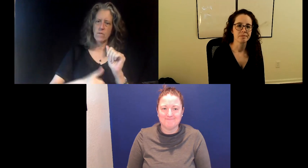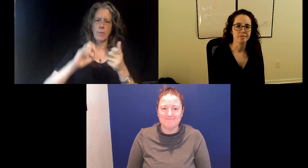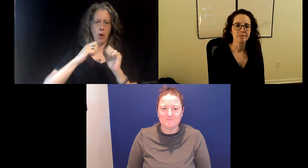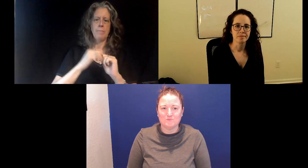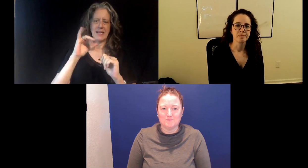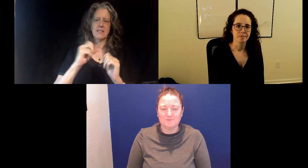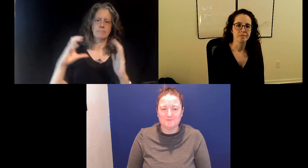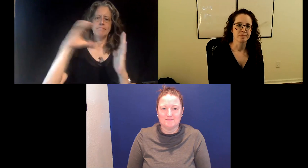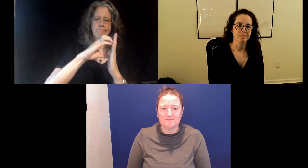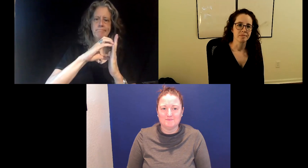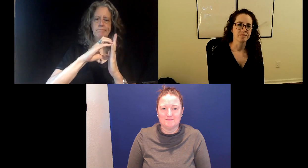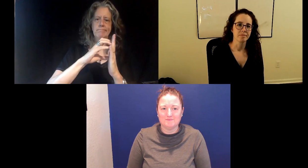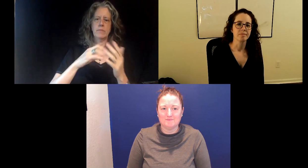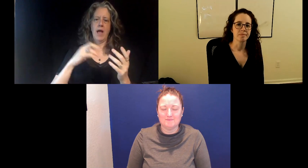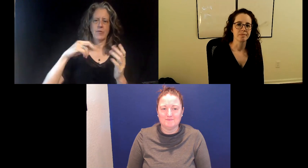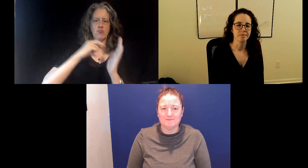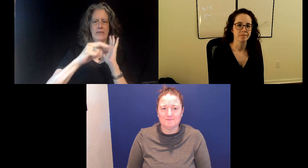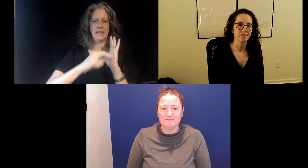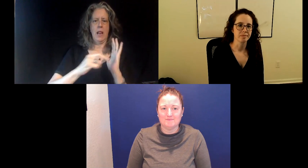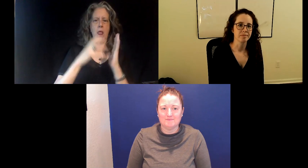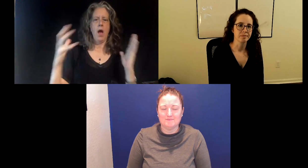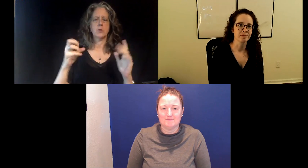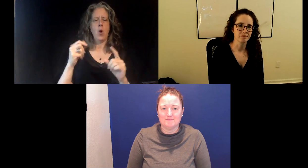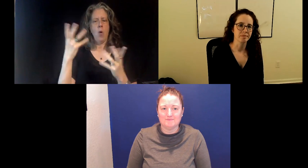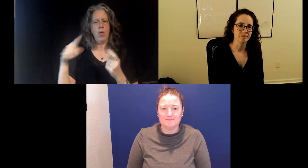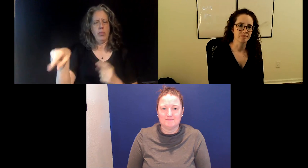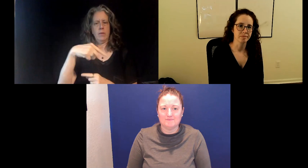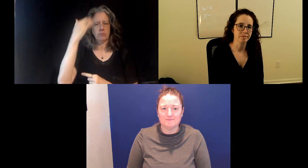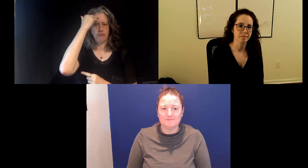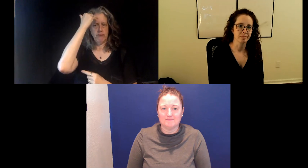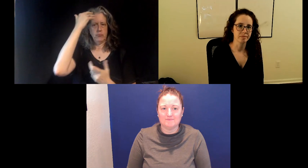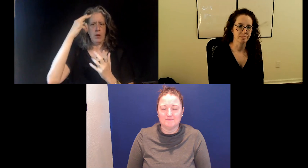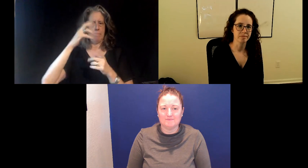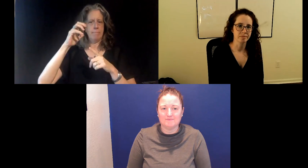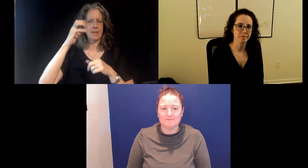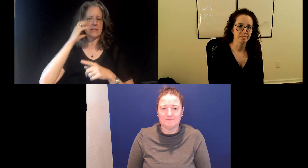that they set up and for the paragraphs and they they did they just they make them read a lot and